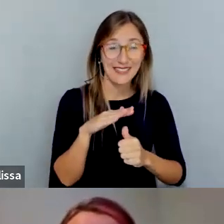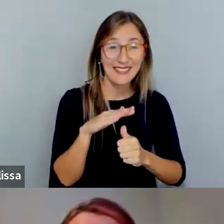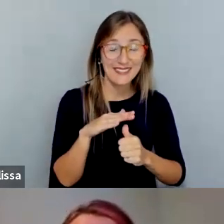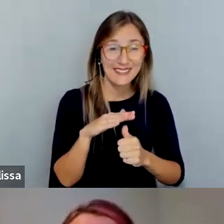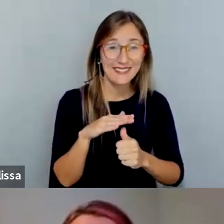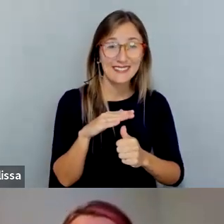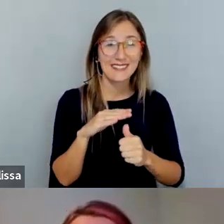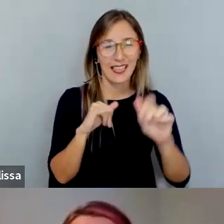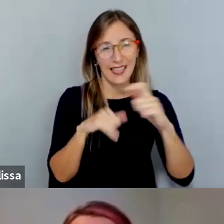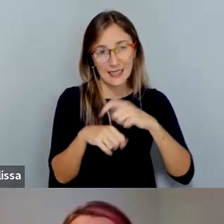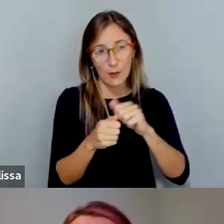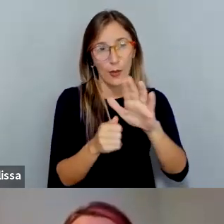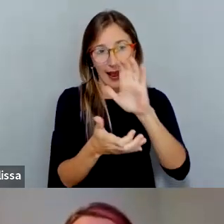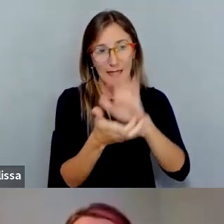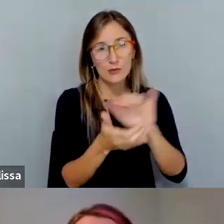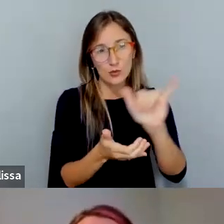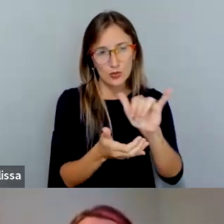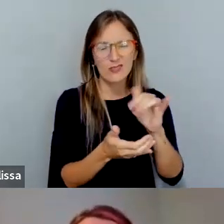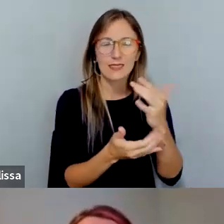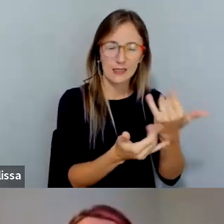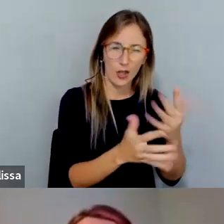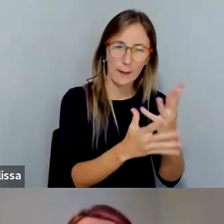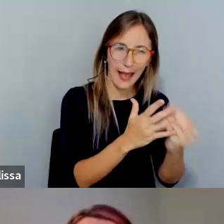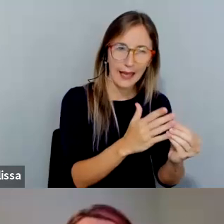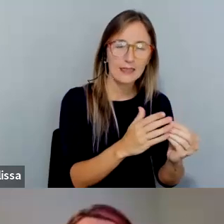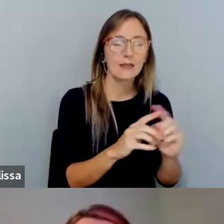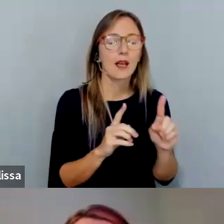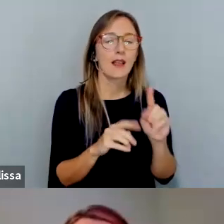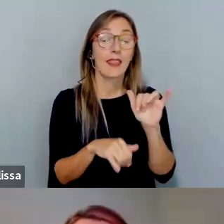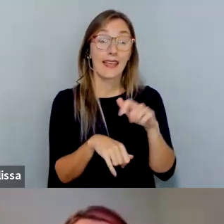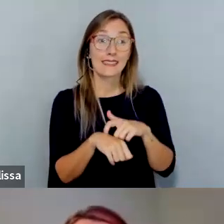dream that my colleagues and I came up with and her Marcia and her late